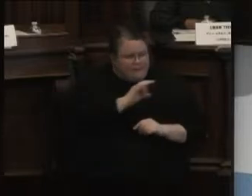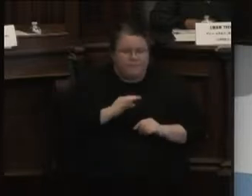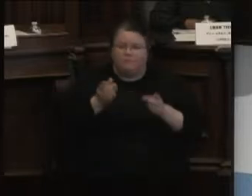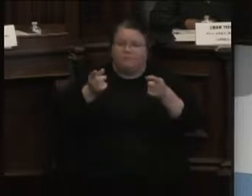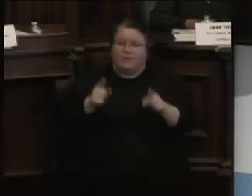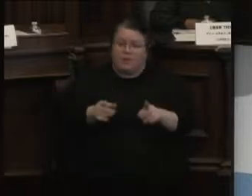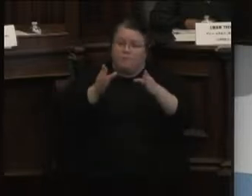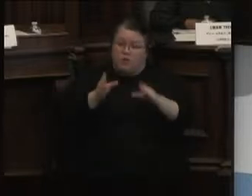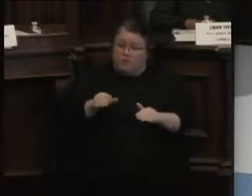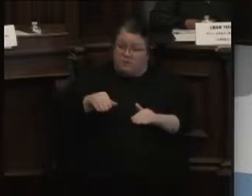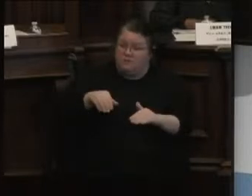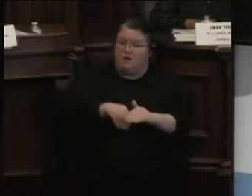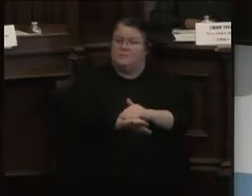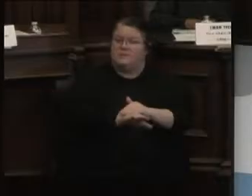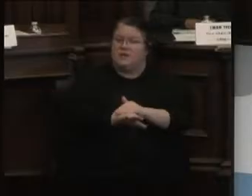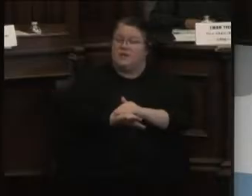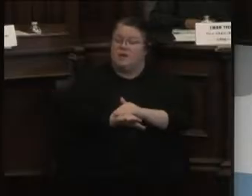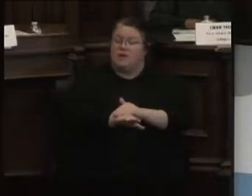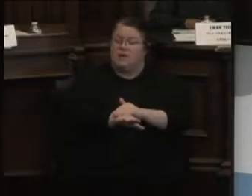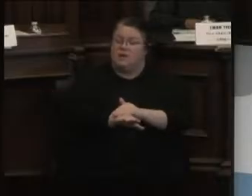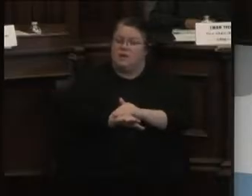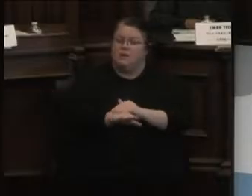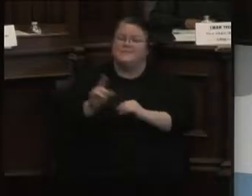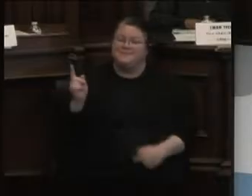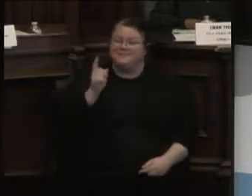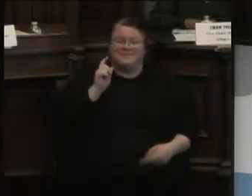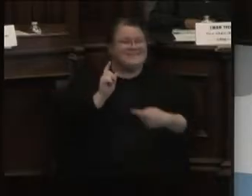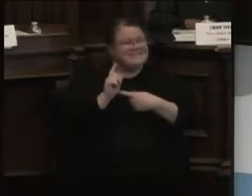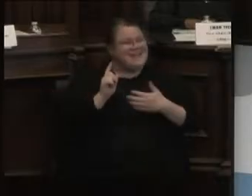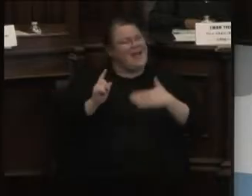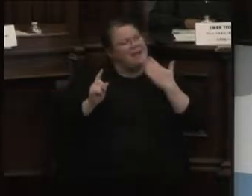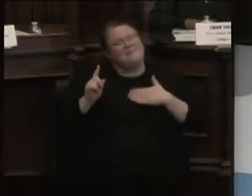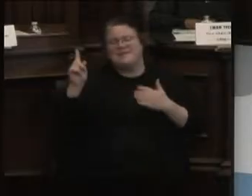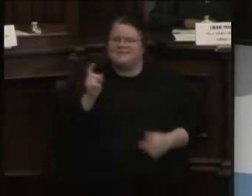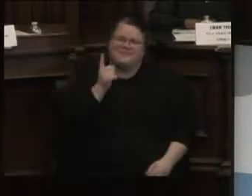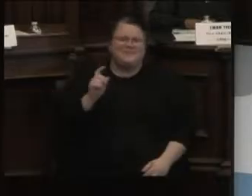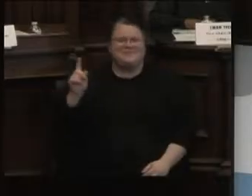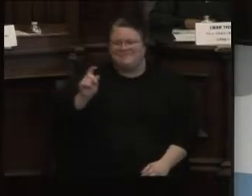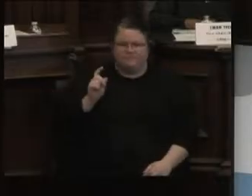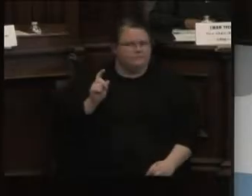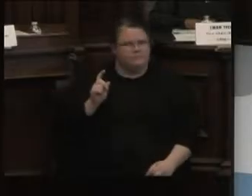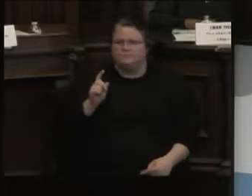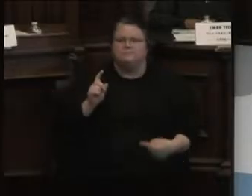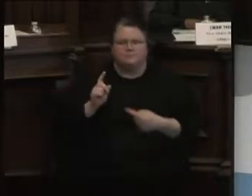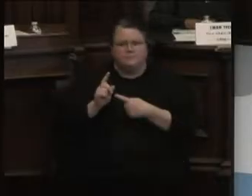One of the things that I wanted to make sure that our staff knows is when somebody comes in,